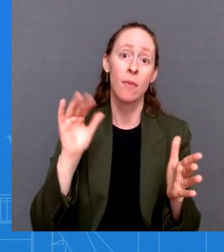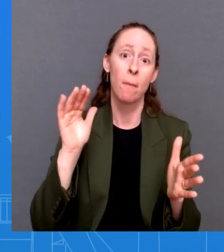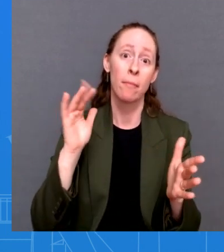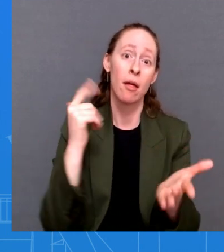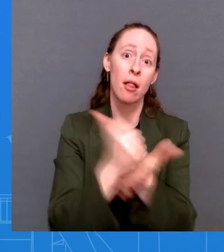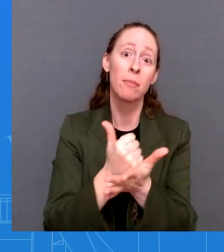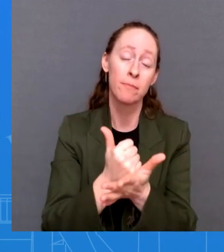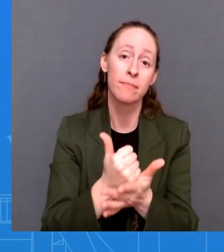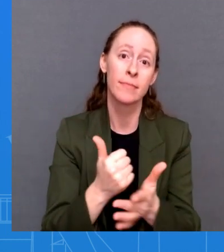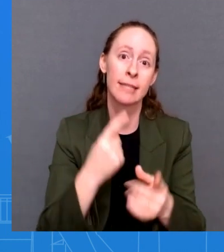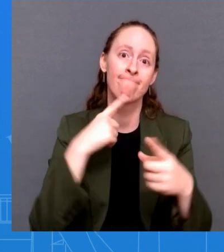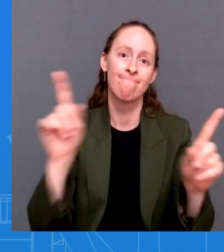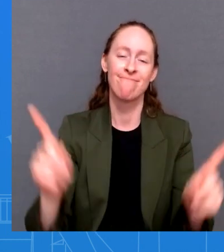Moderator: Liz Heilemann appears.